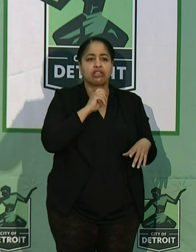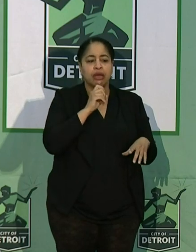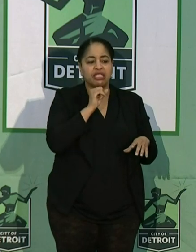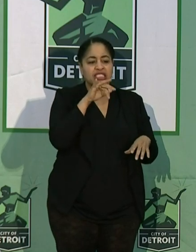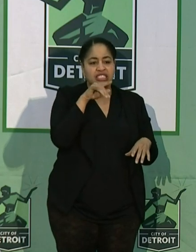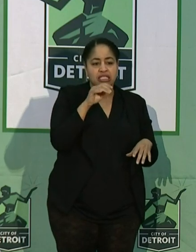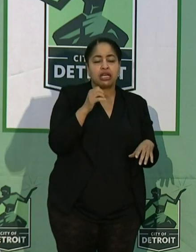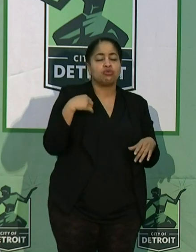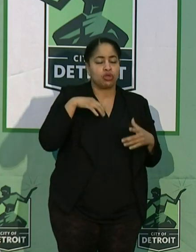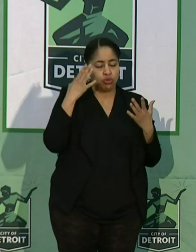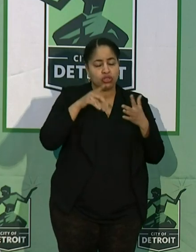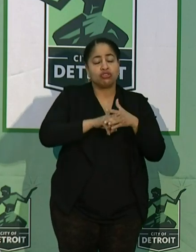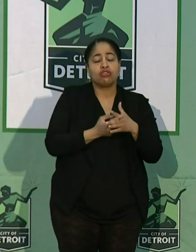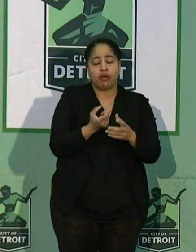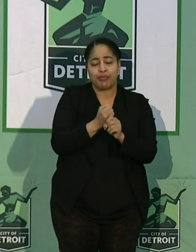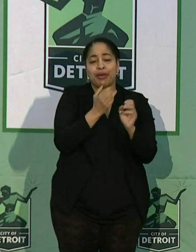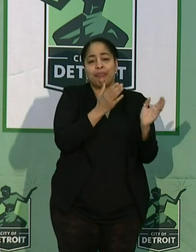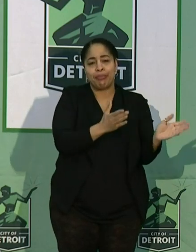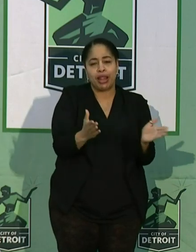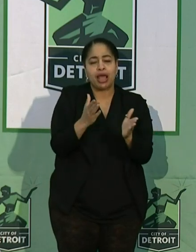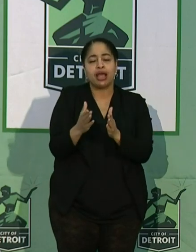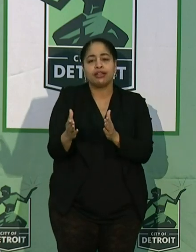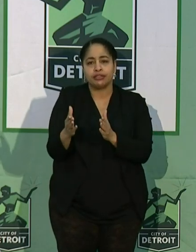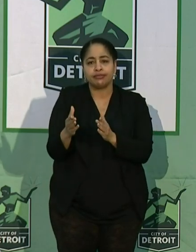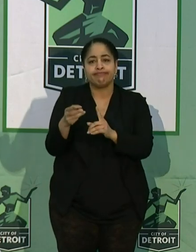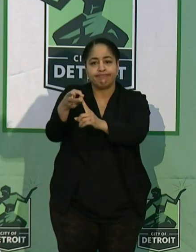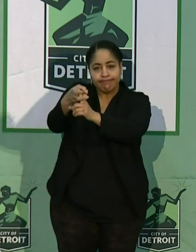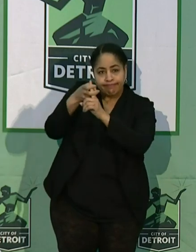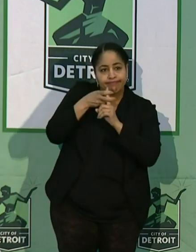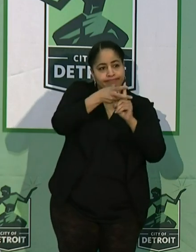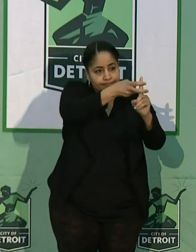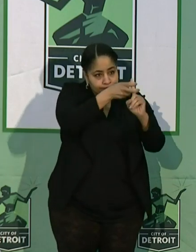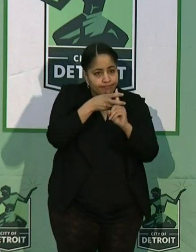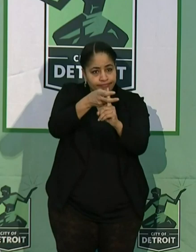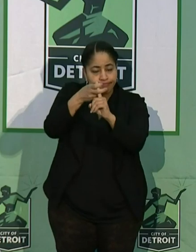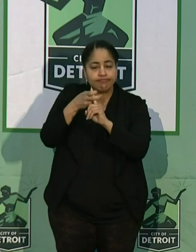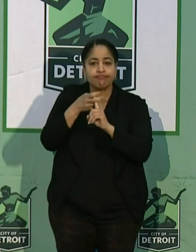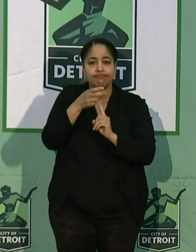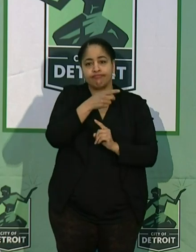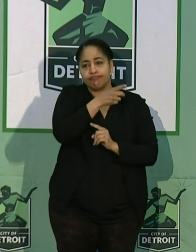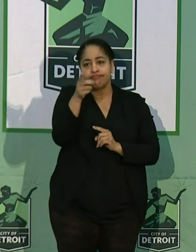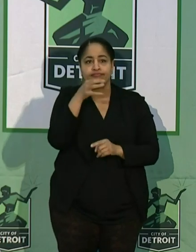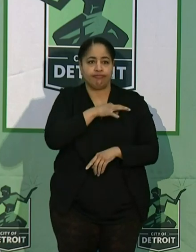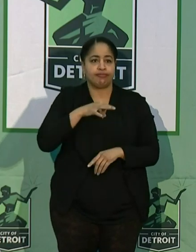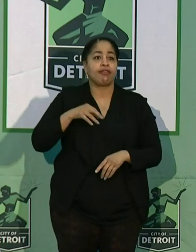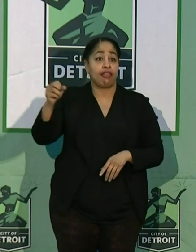IN OUR PARKS AND CLEAN UP ILLEGAL DUMP SITES, WE WILL ILLEGAL DUMP SITES, WE WILL START TO MAKE PLANS TO BRING OUR